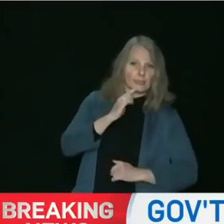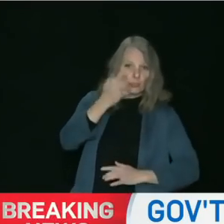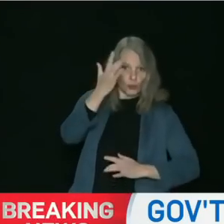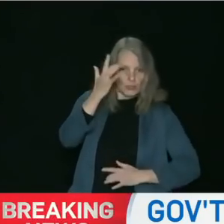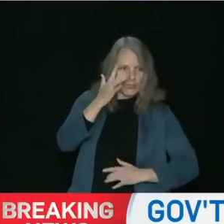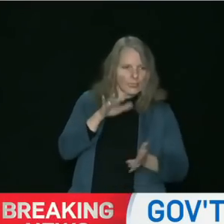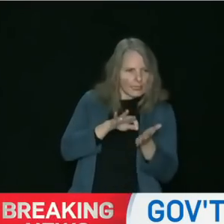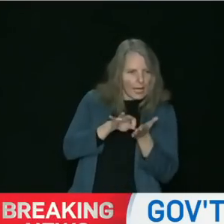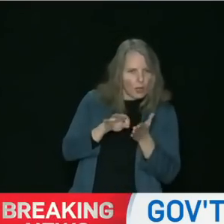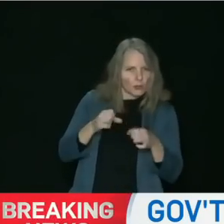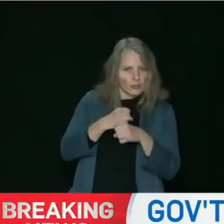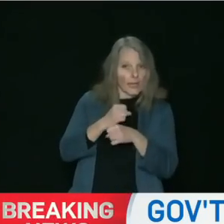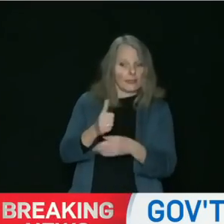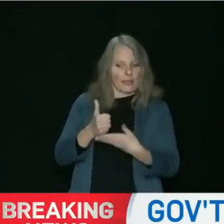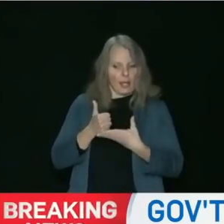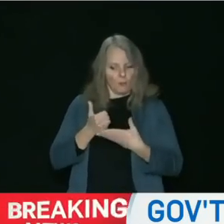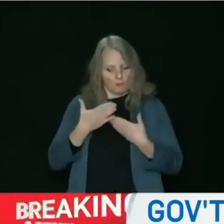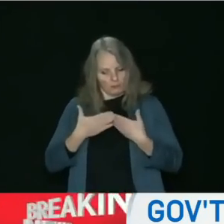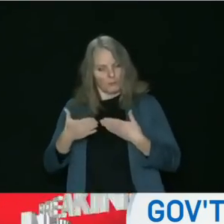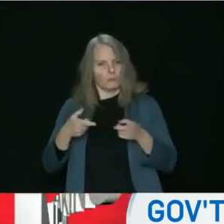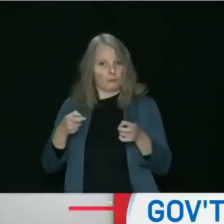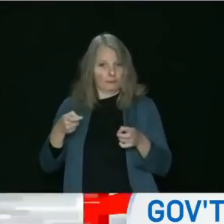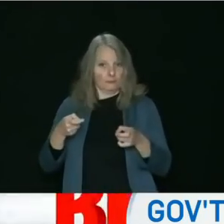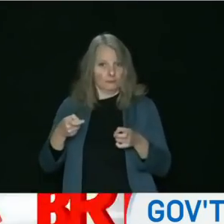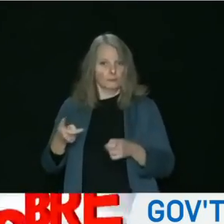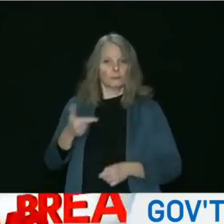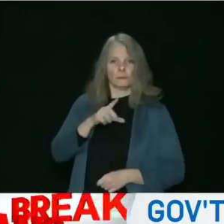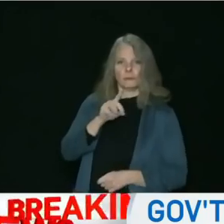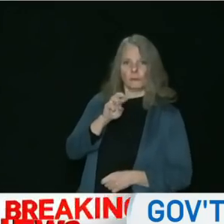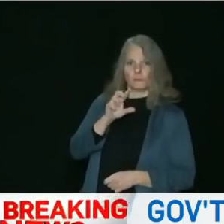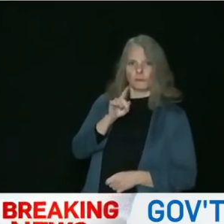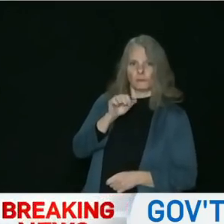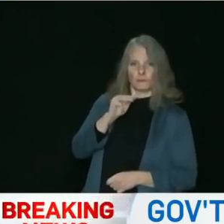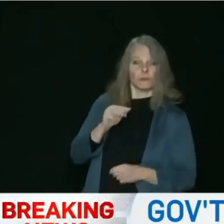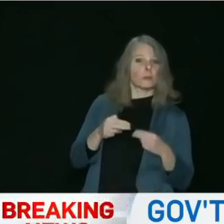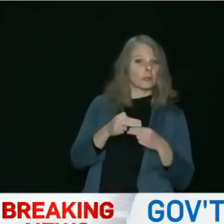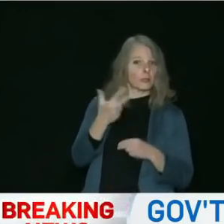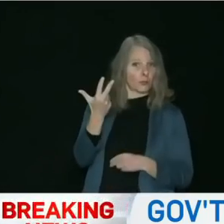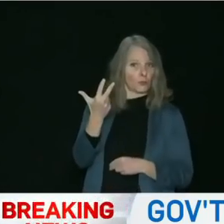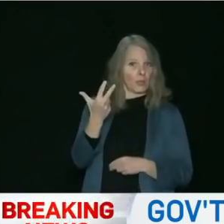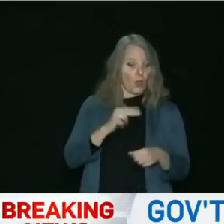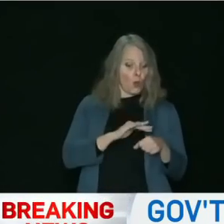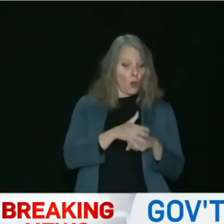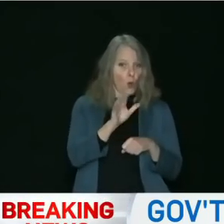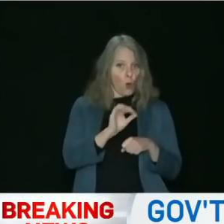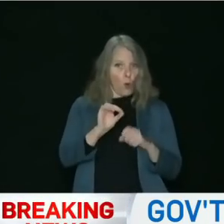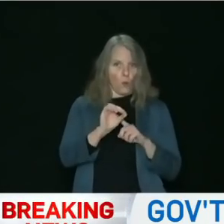AT THE SAME TIME TO MONITOR OTHER ASPECTS INCLUDING TRENDS